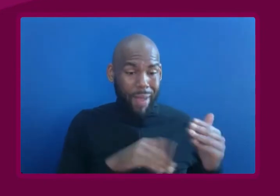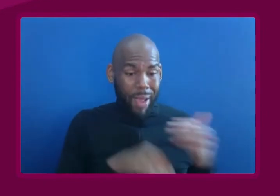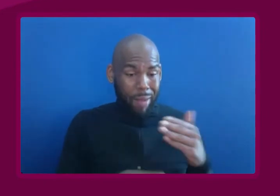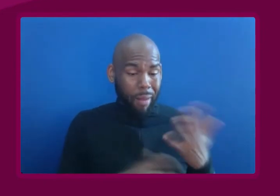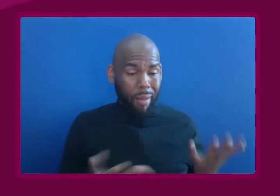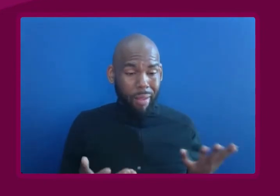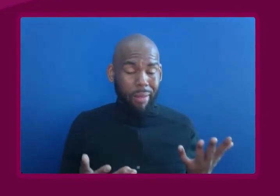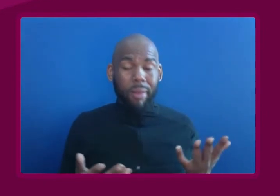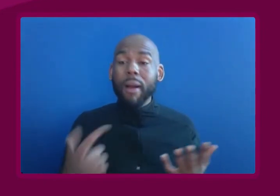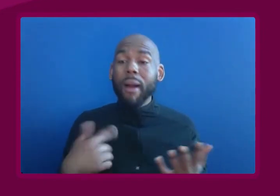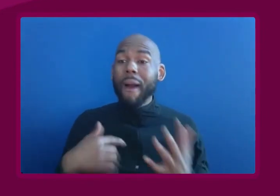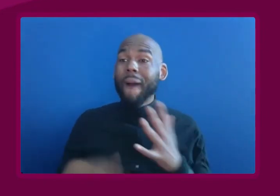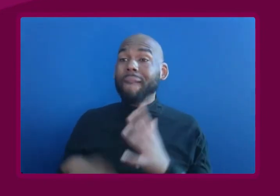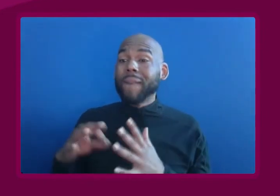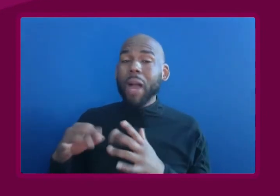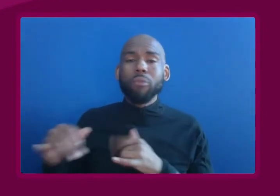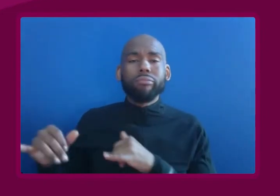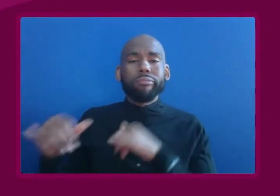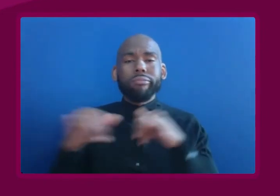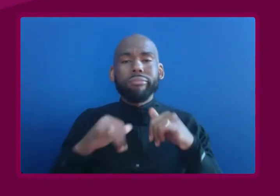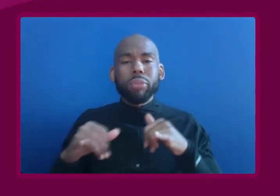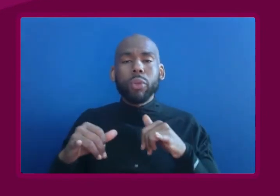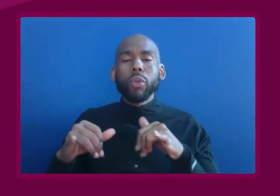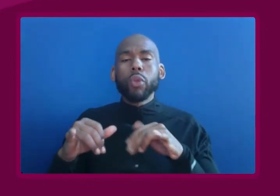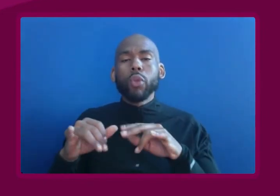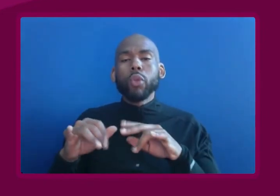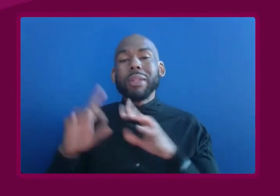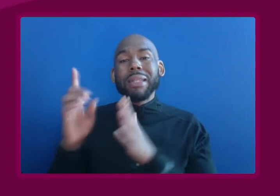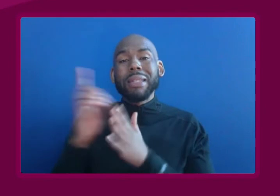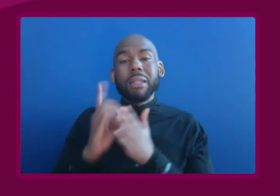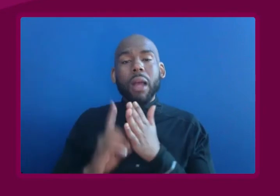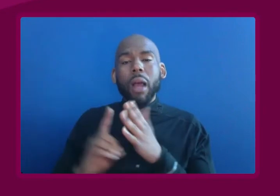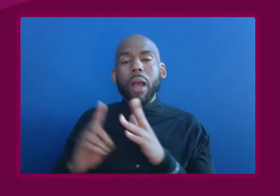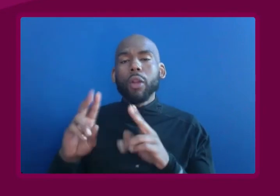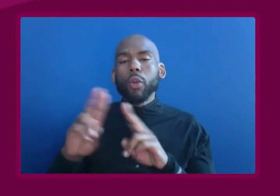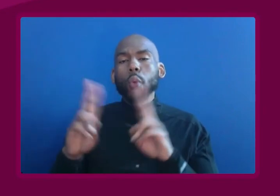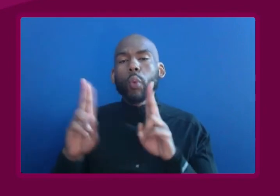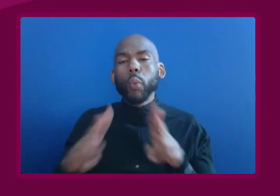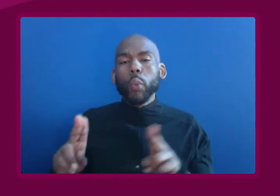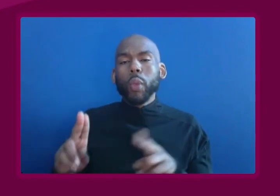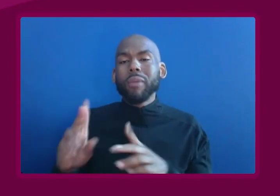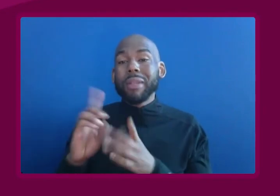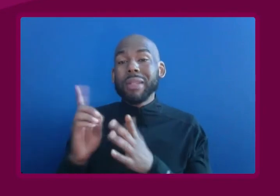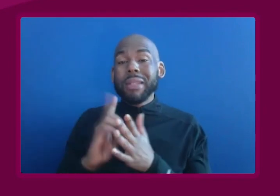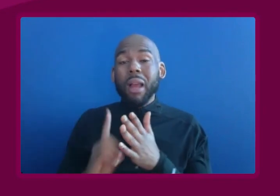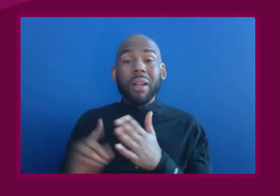and universal design, it benefits everyone, even in terms of physical accessibility, for